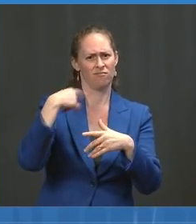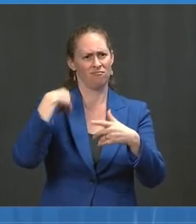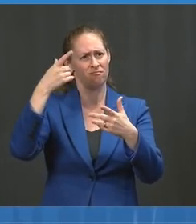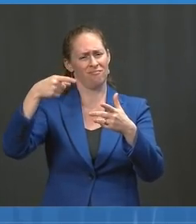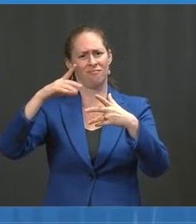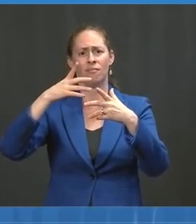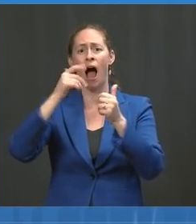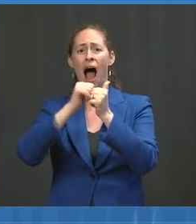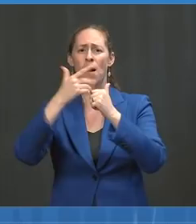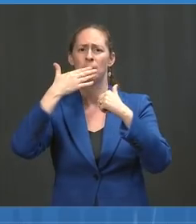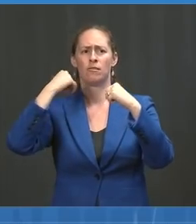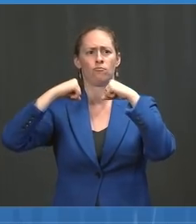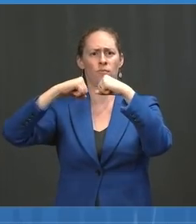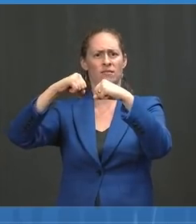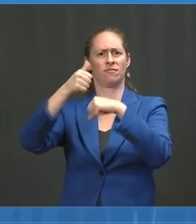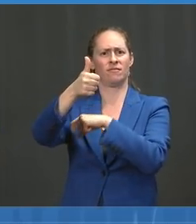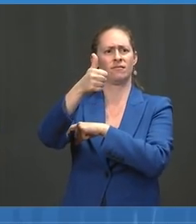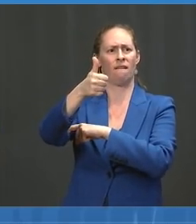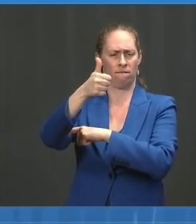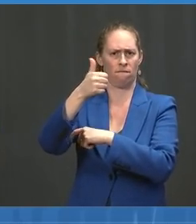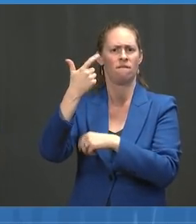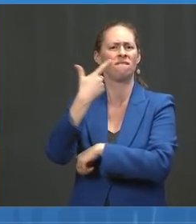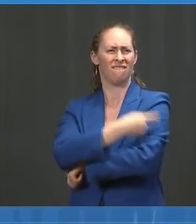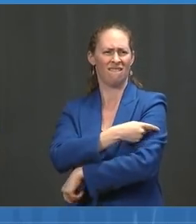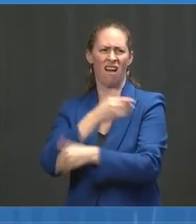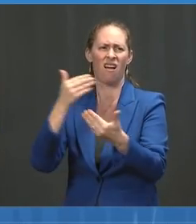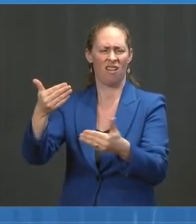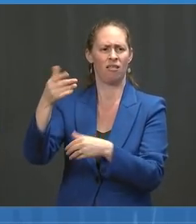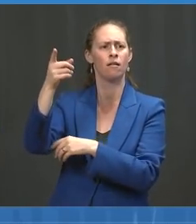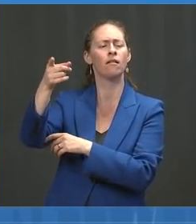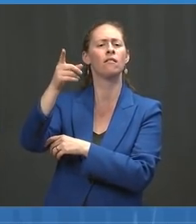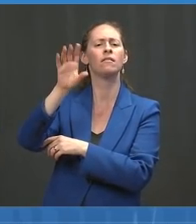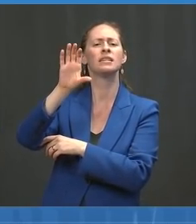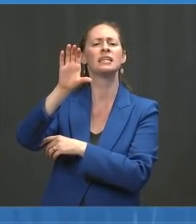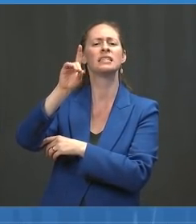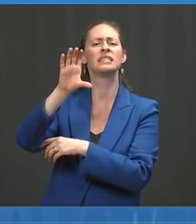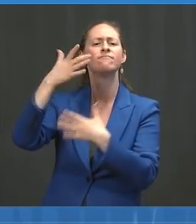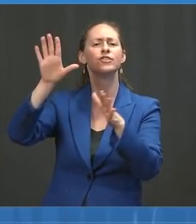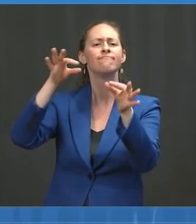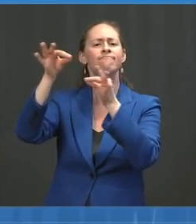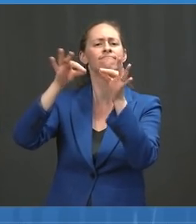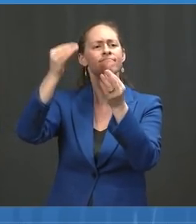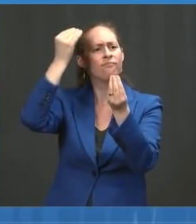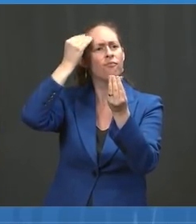We have data on CDC website talking about pregnant women who have gotten vaccinated during pregnancy.